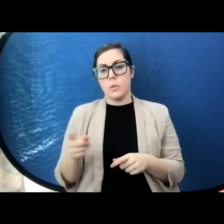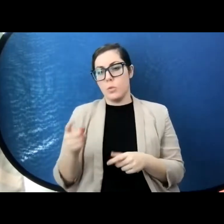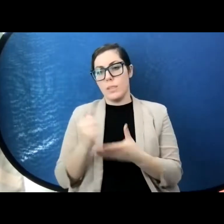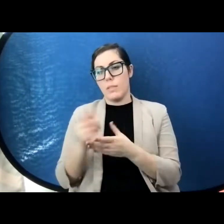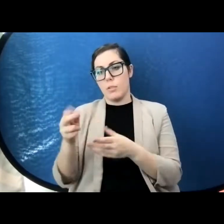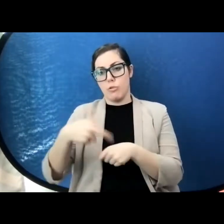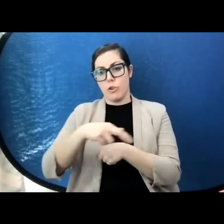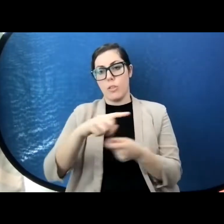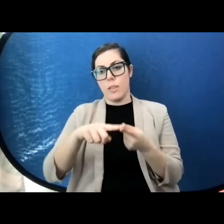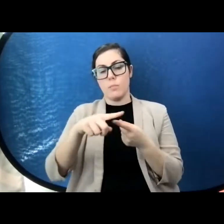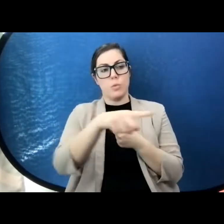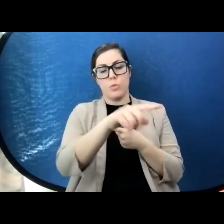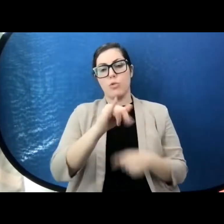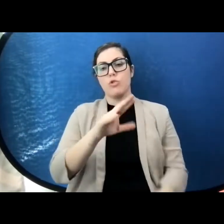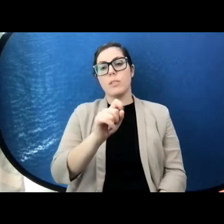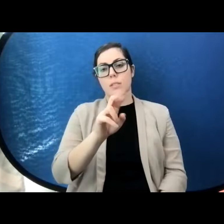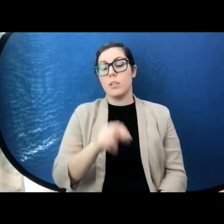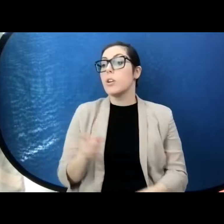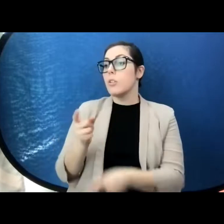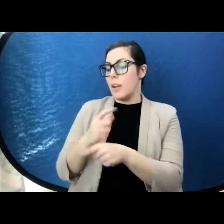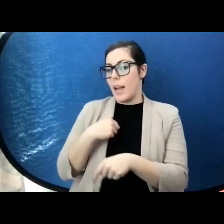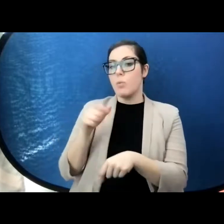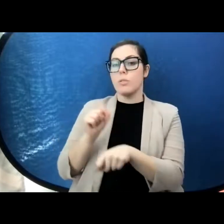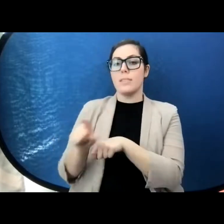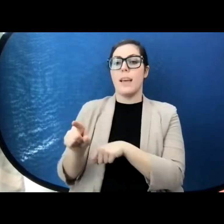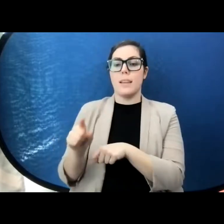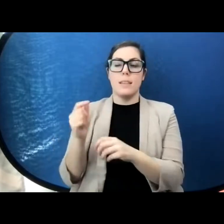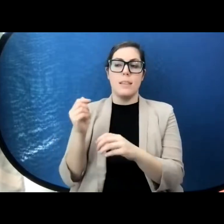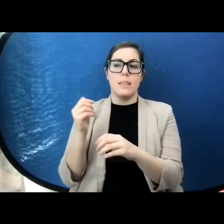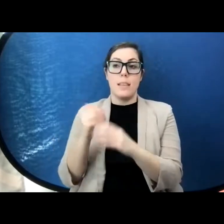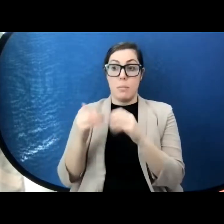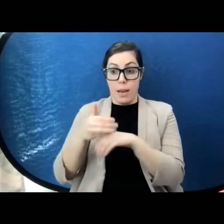And we'll share that request for speakers in the email we'll send out after this.